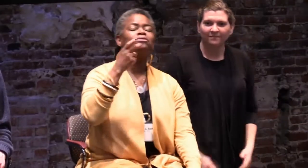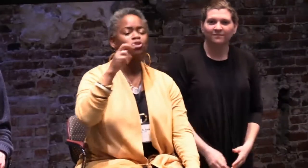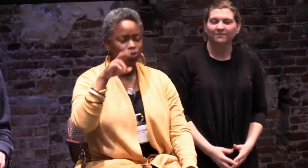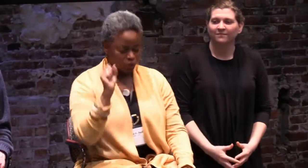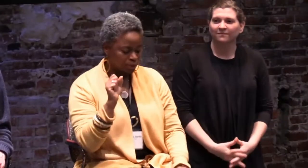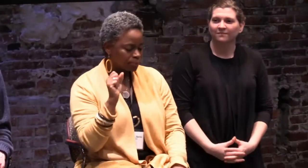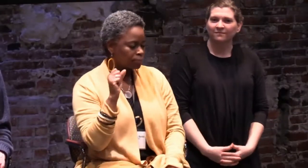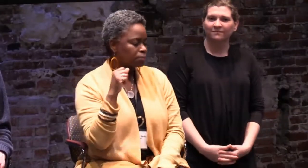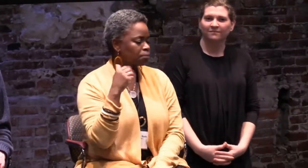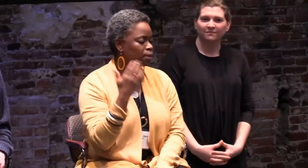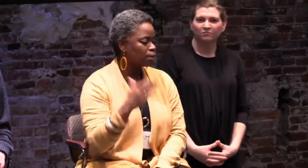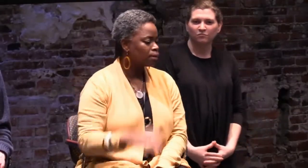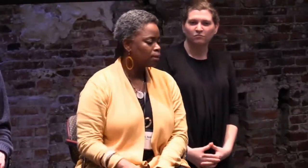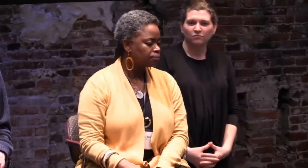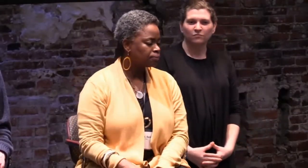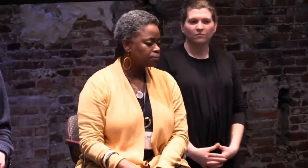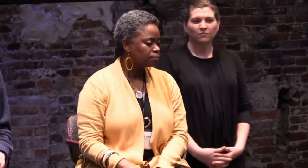My pronouns are she, her, hers.